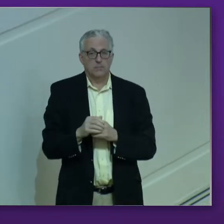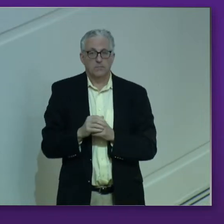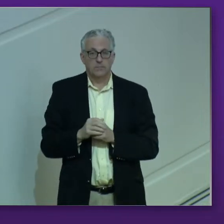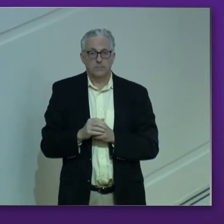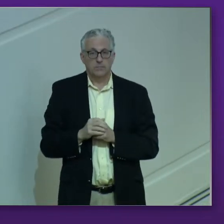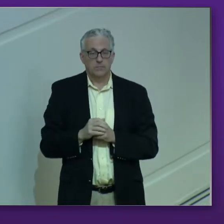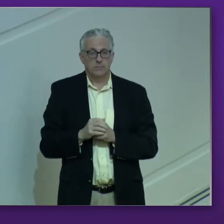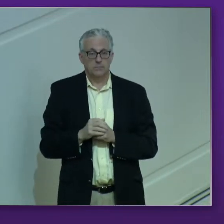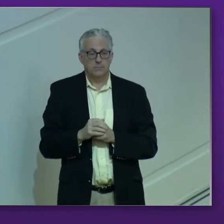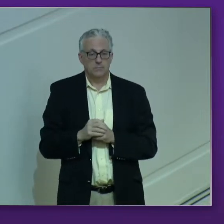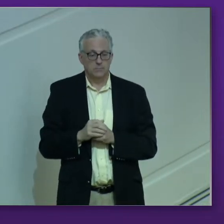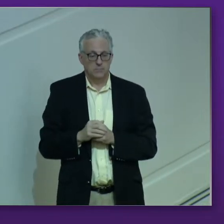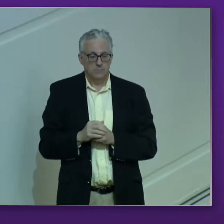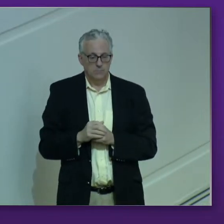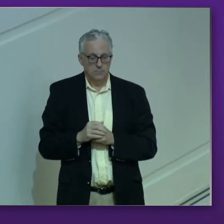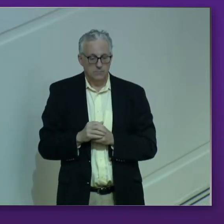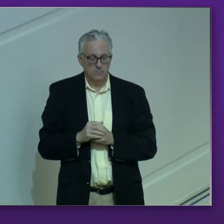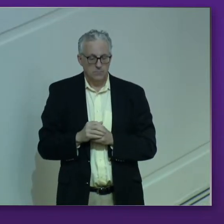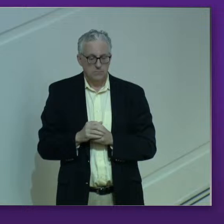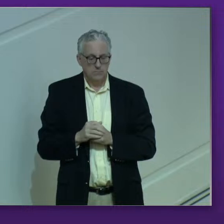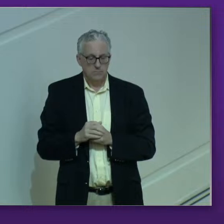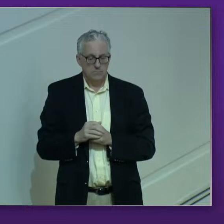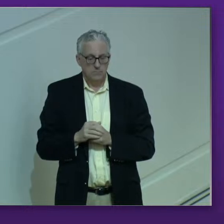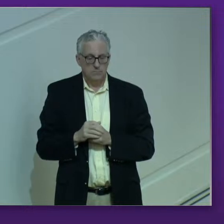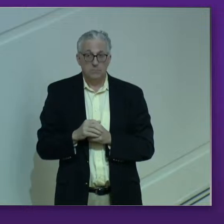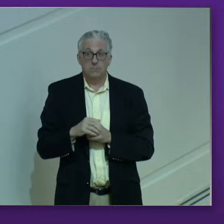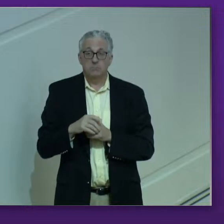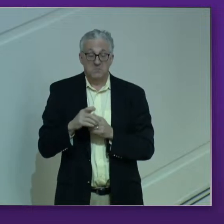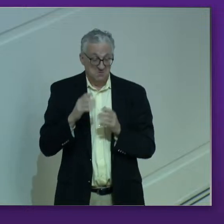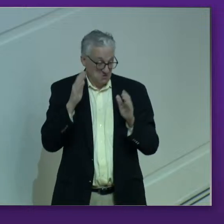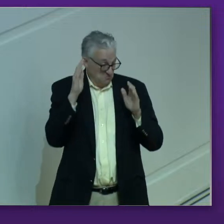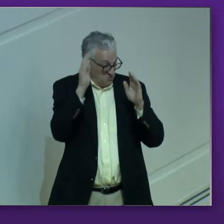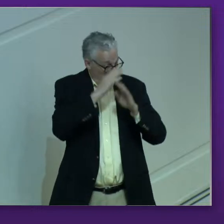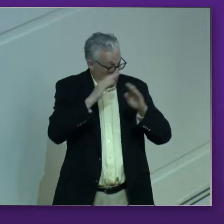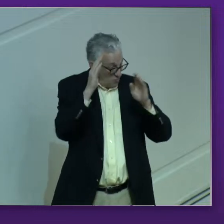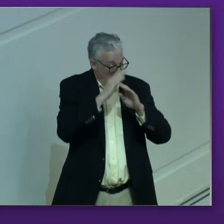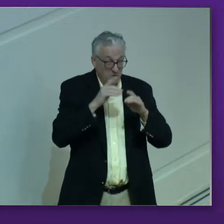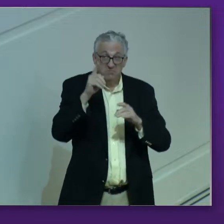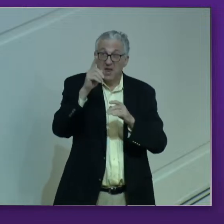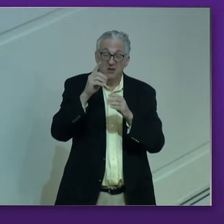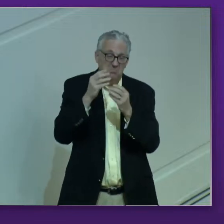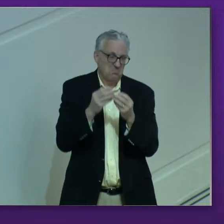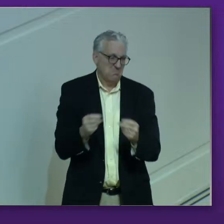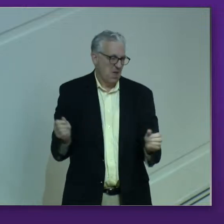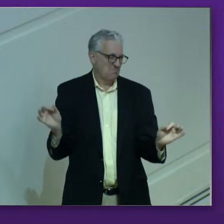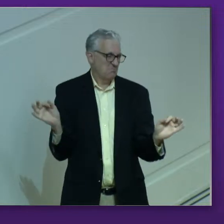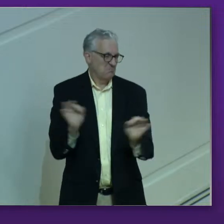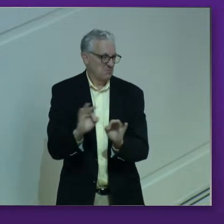BLUEBIRDS FLY AND THE DREAMS THAT YOU DREAM OF DREAMS REALLY DO COME TRUE-OOH-OOH SOMEDAY I'LL